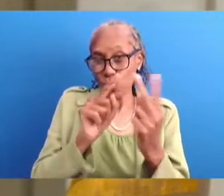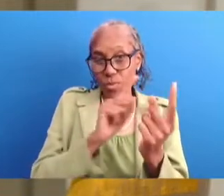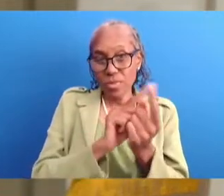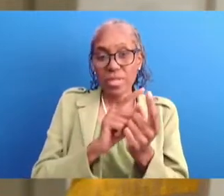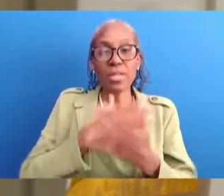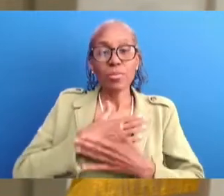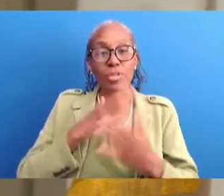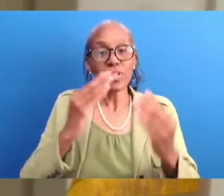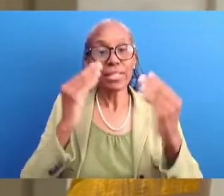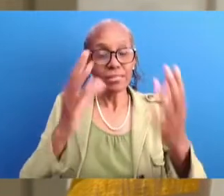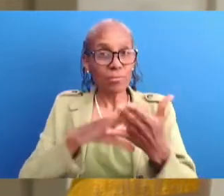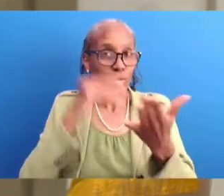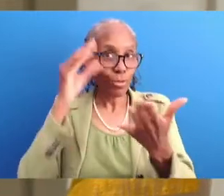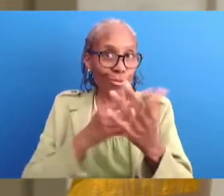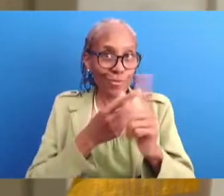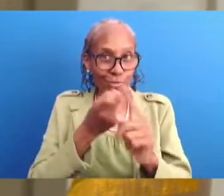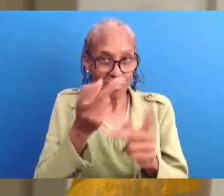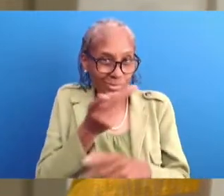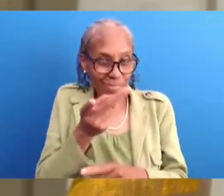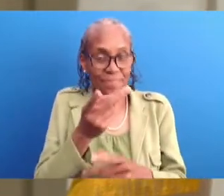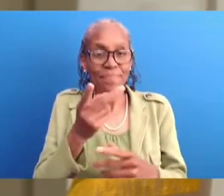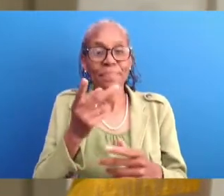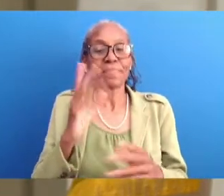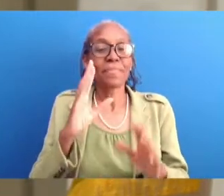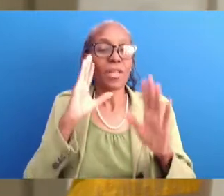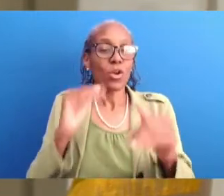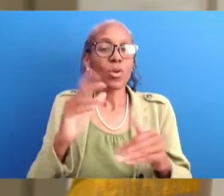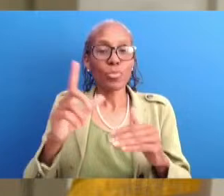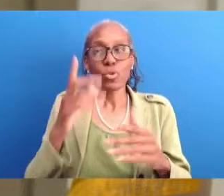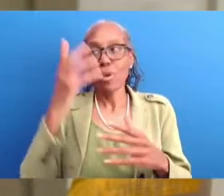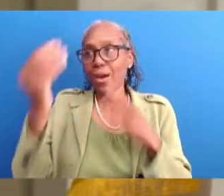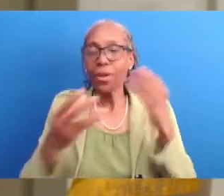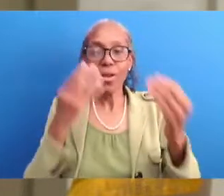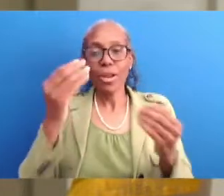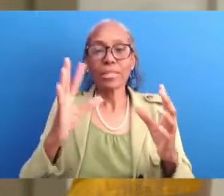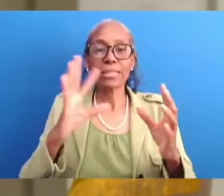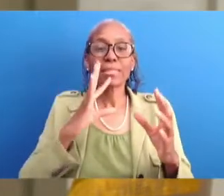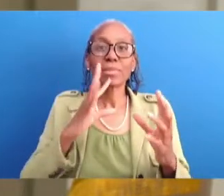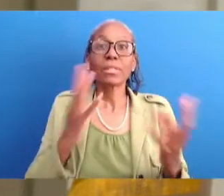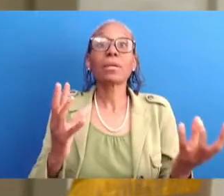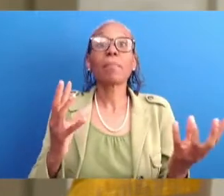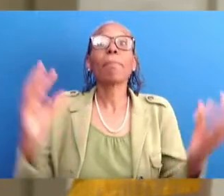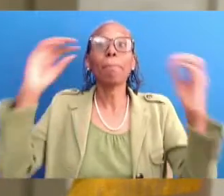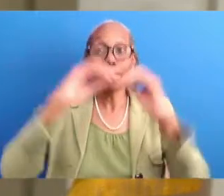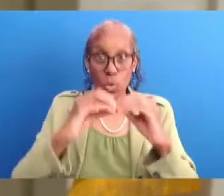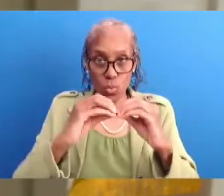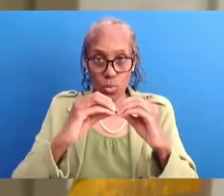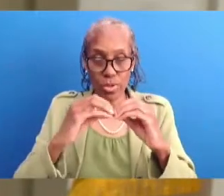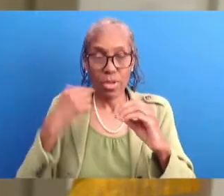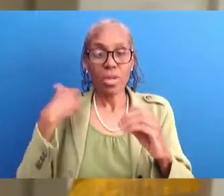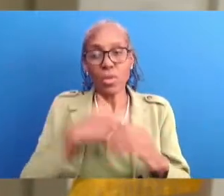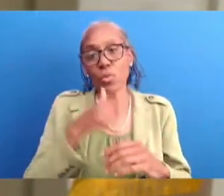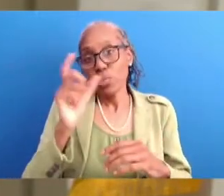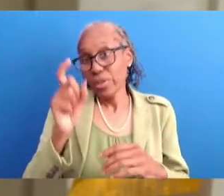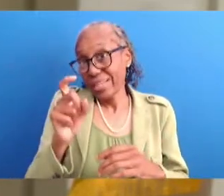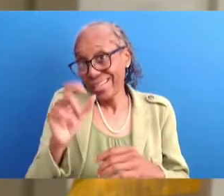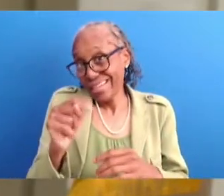WAS BEAUTIFUL. AND I'VE MET WITH TWO OF YOU AND